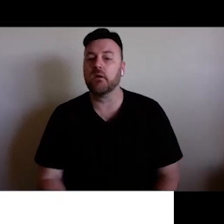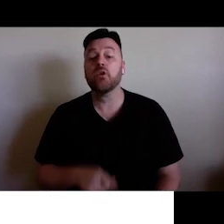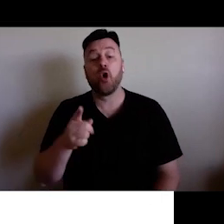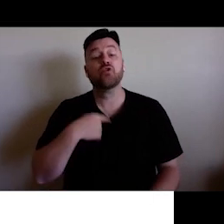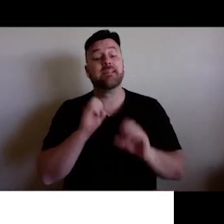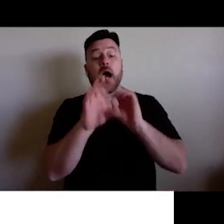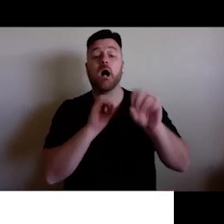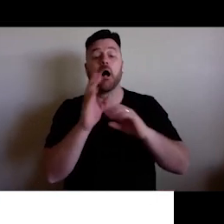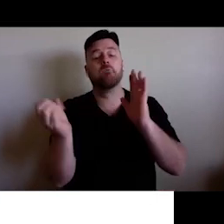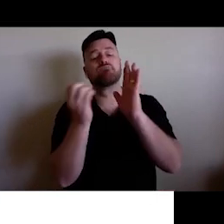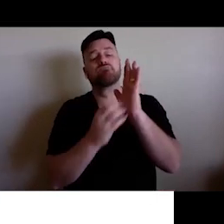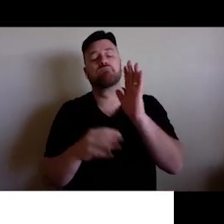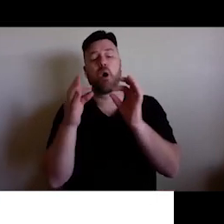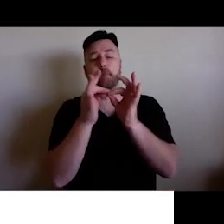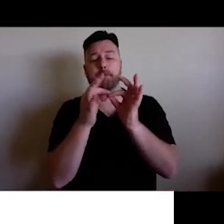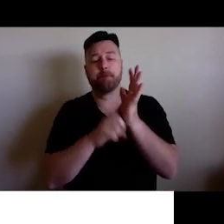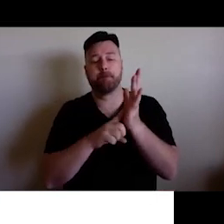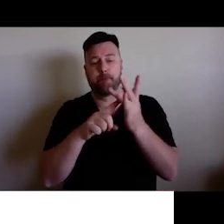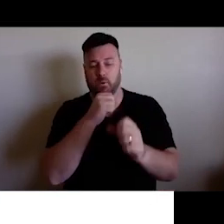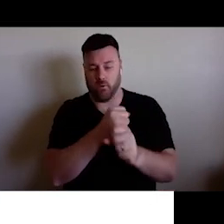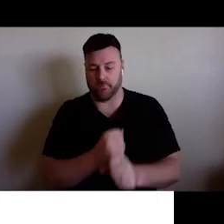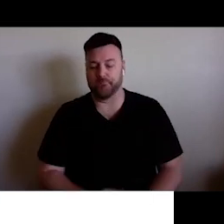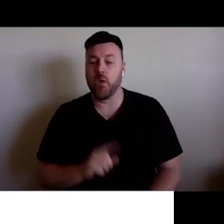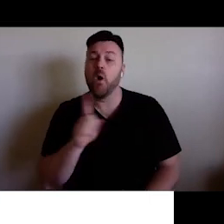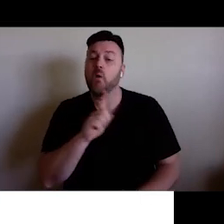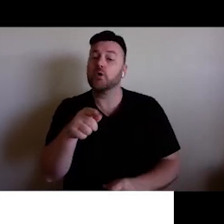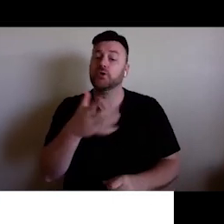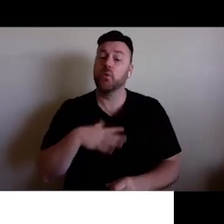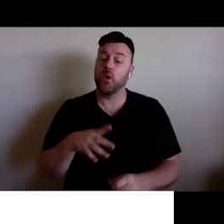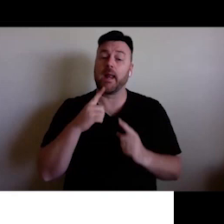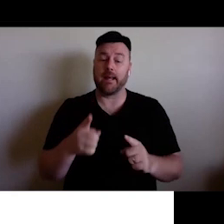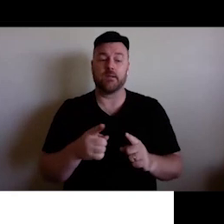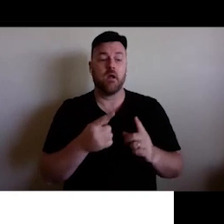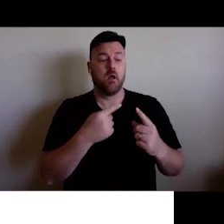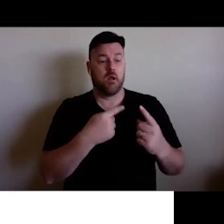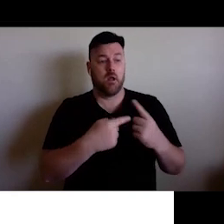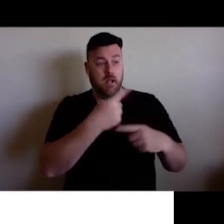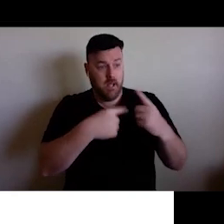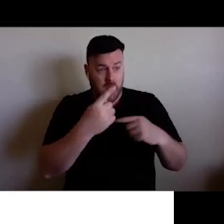English the kind of old-sketch diagrams that people used to do into